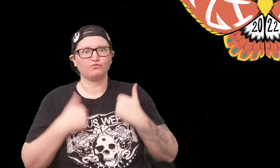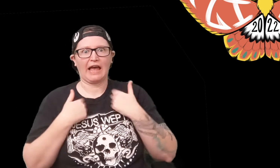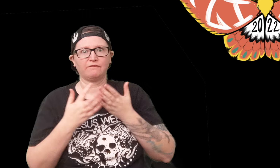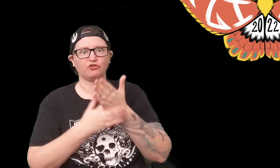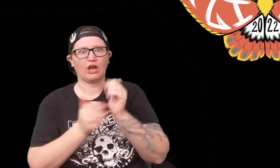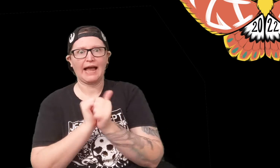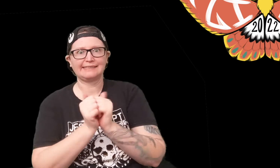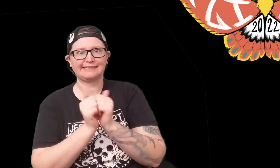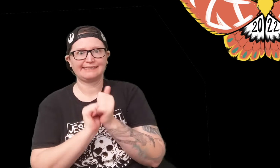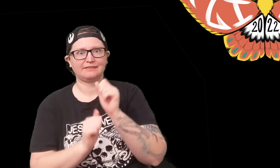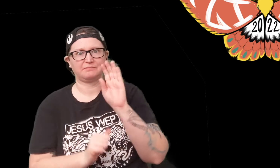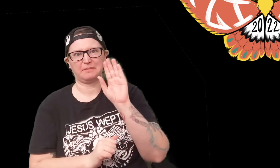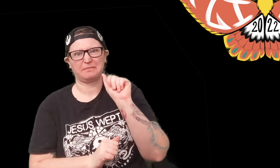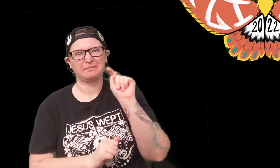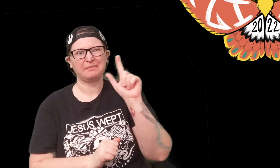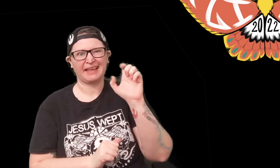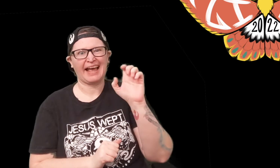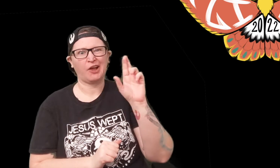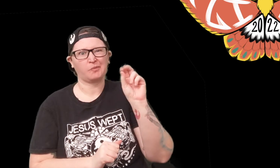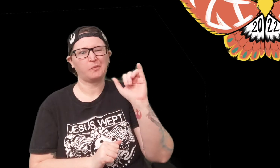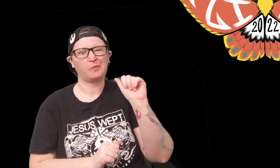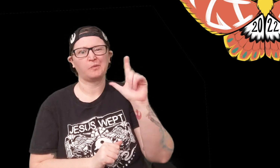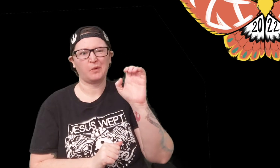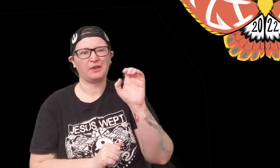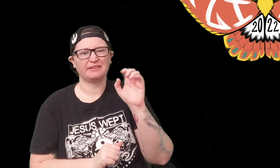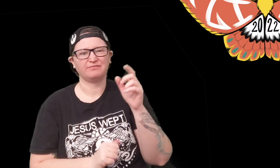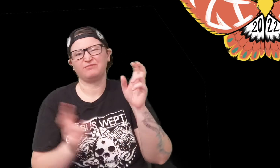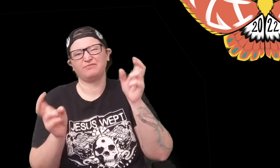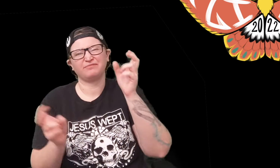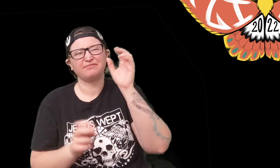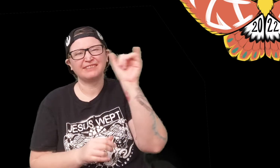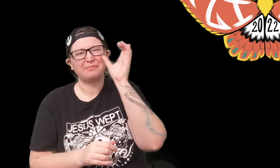and there they have to survive through a you know competition a contest like a battle royale